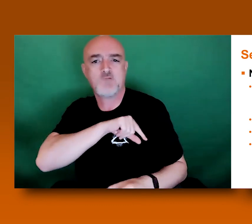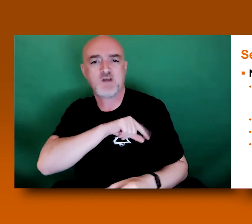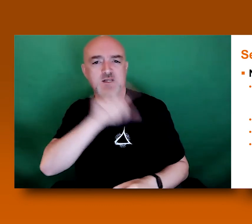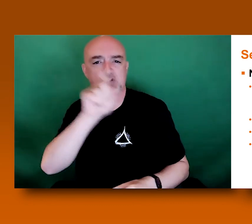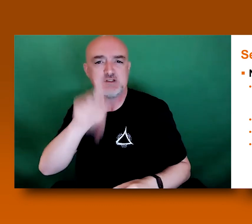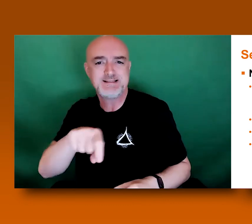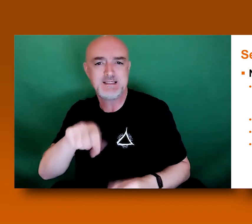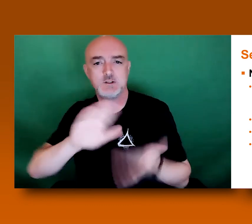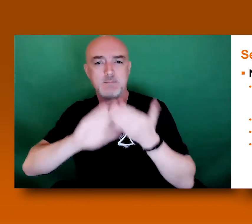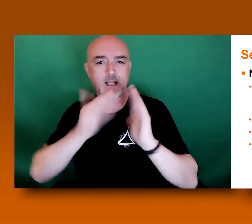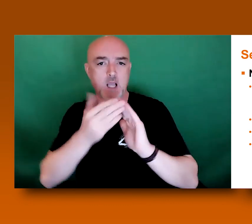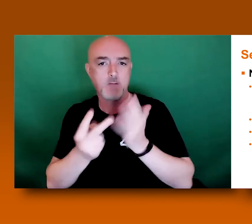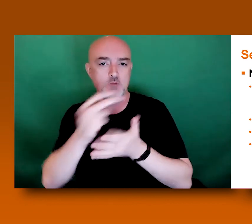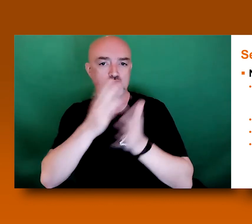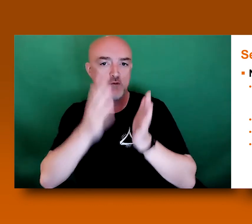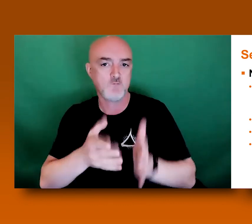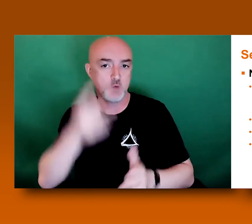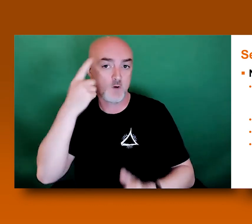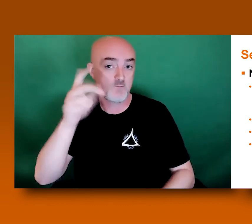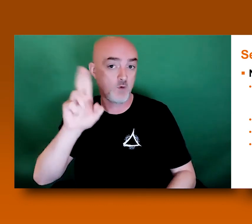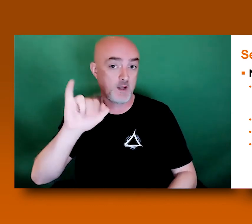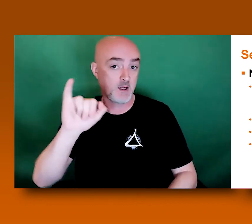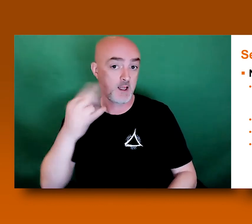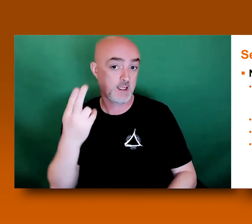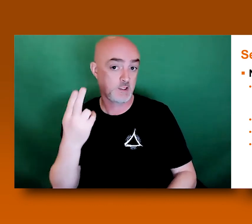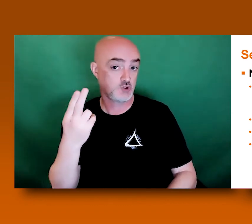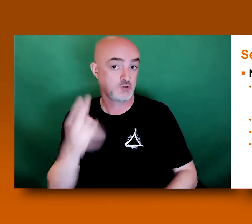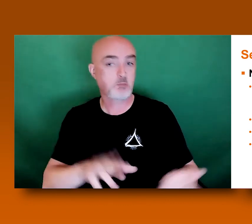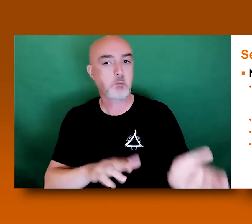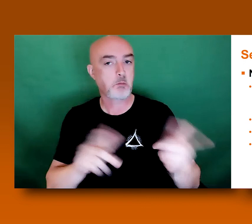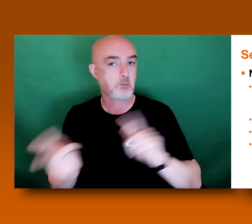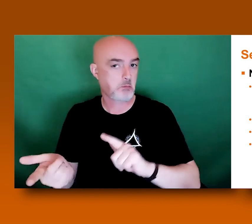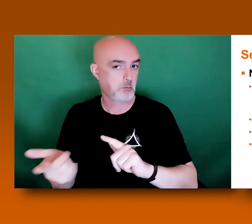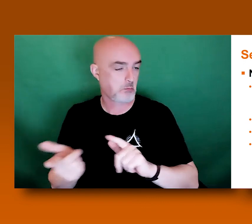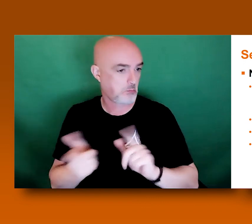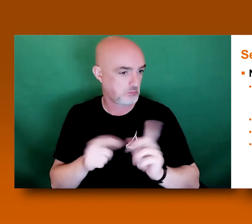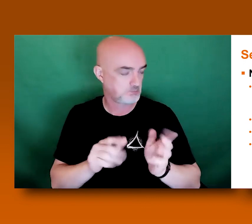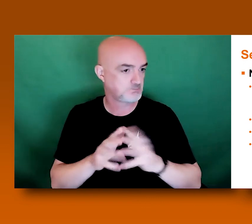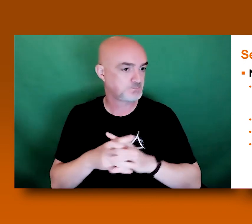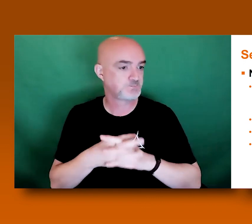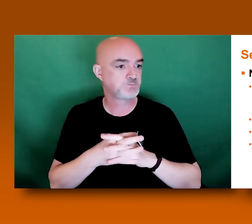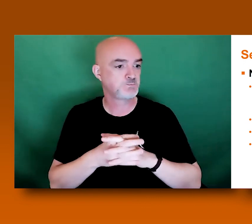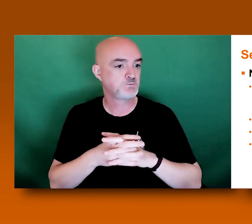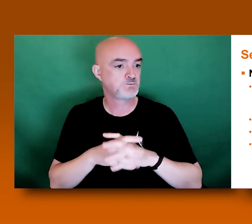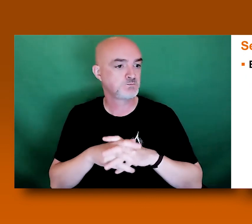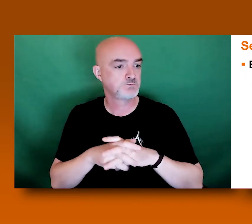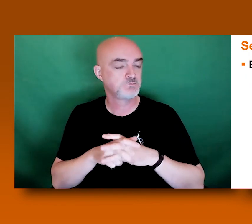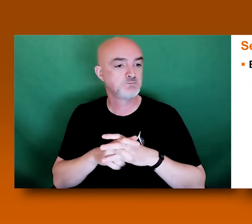Now, what qualifications are needed to become a reviewer for NIH? Well, that's on the next slide, if we can move to that one.